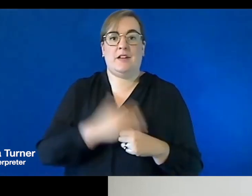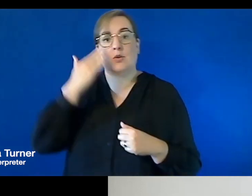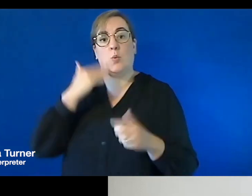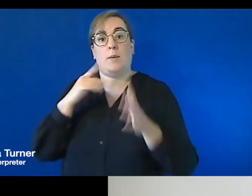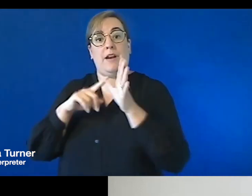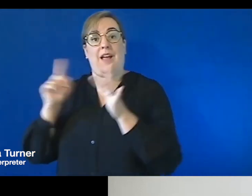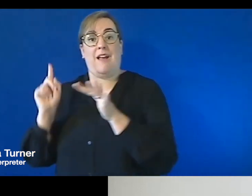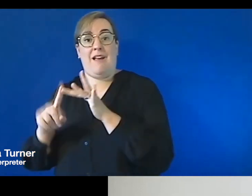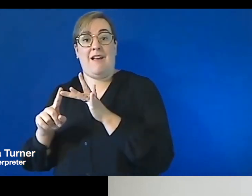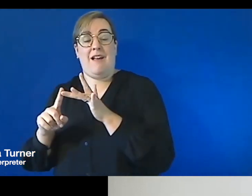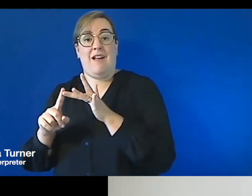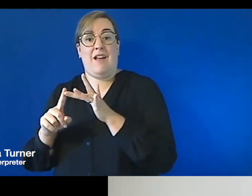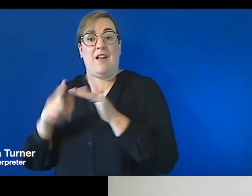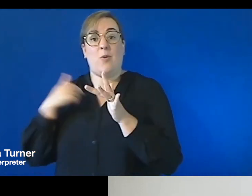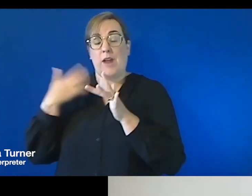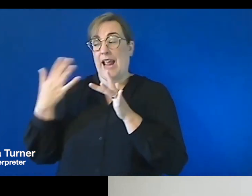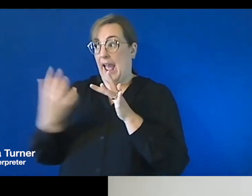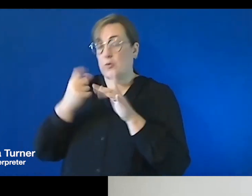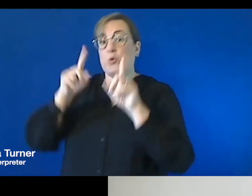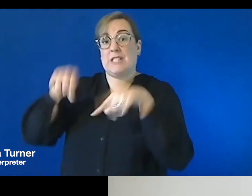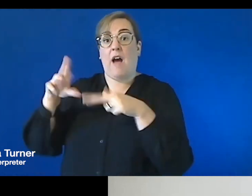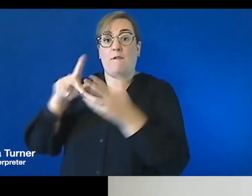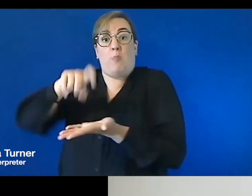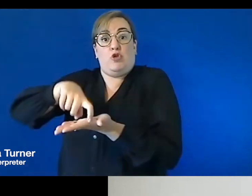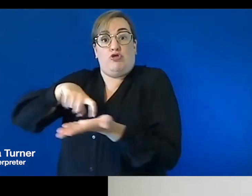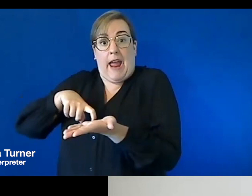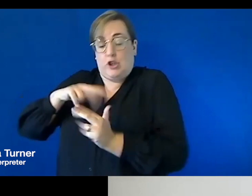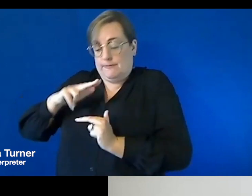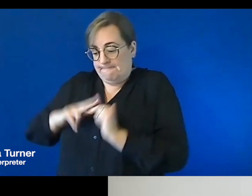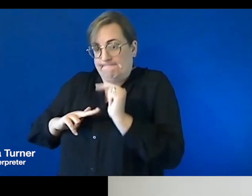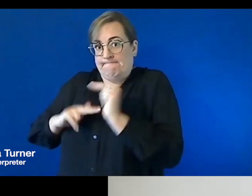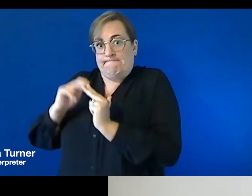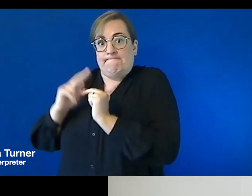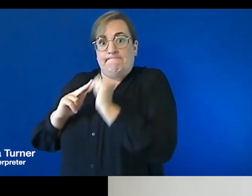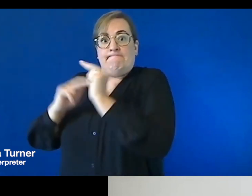wholistic system from scratch, in completely decentralized way and some people are really